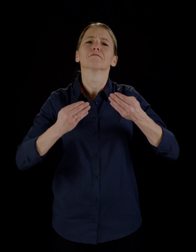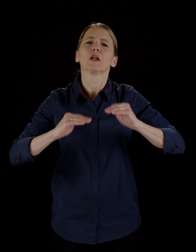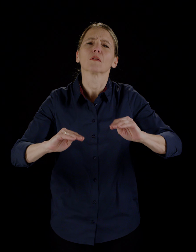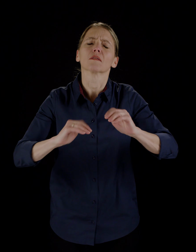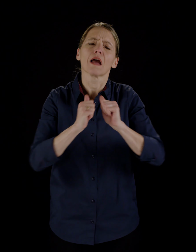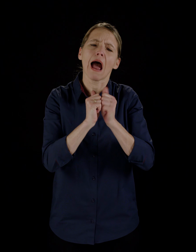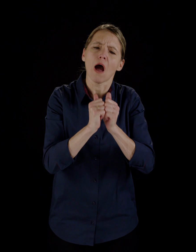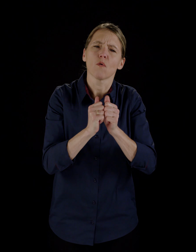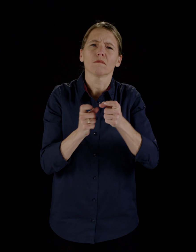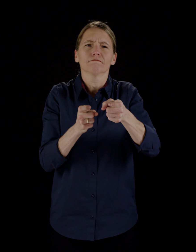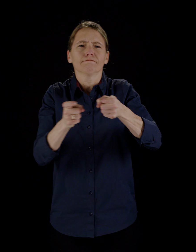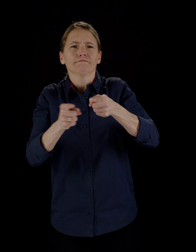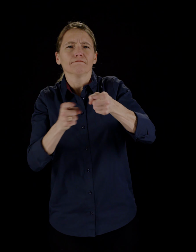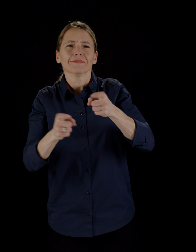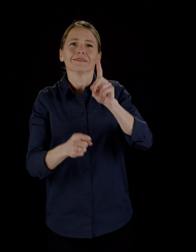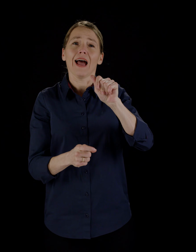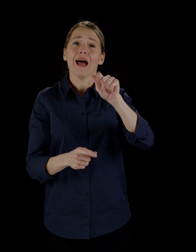Methods to Manage Data Use